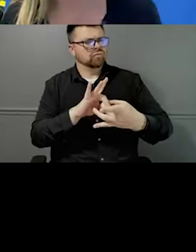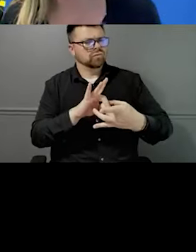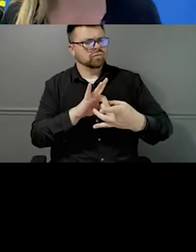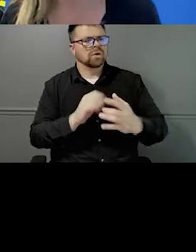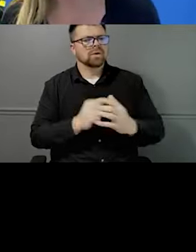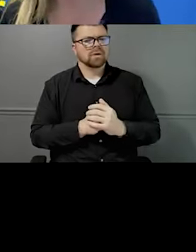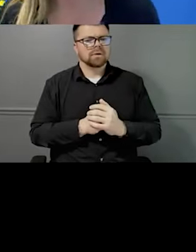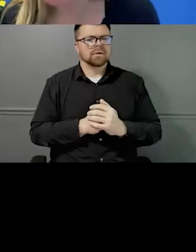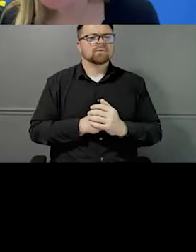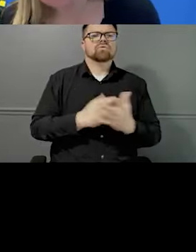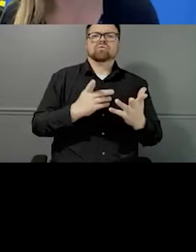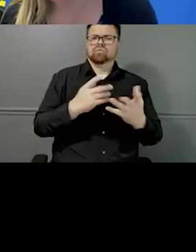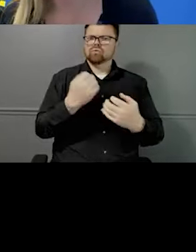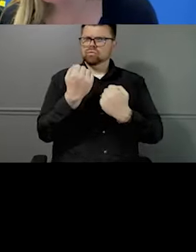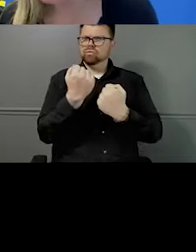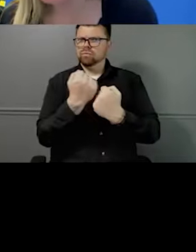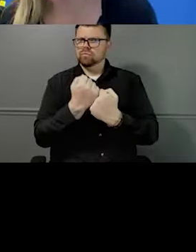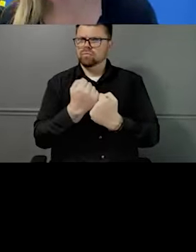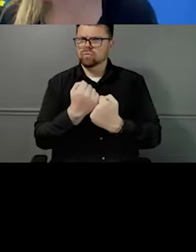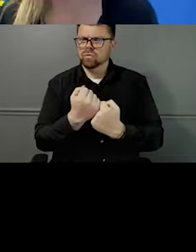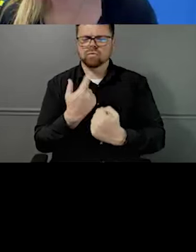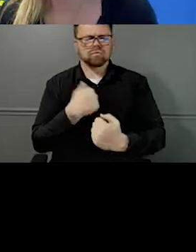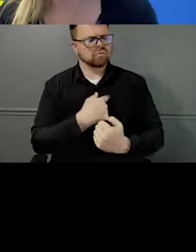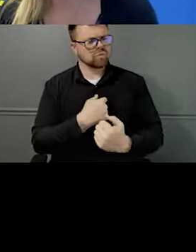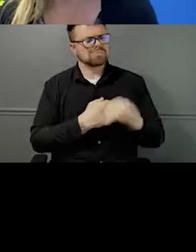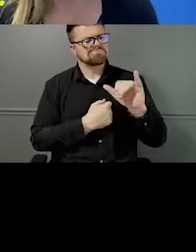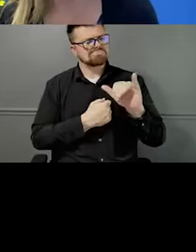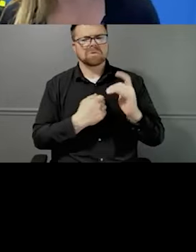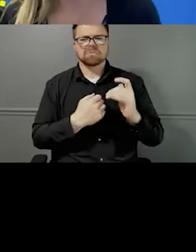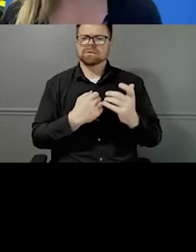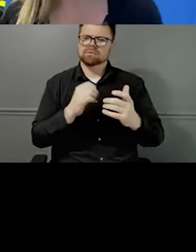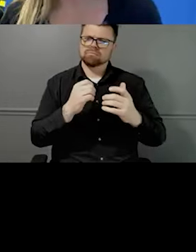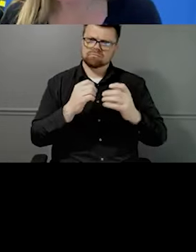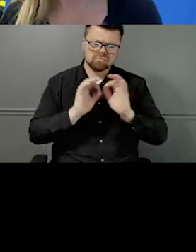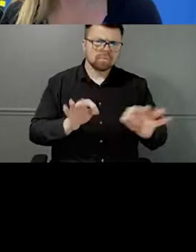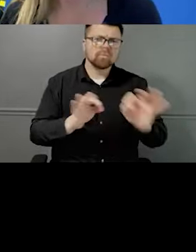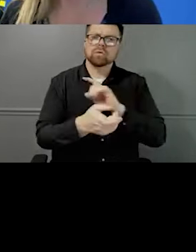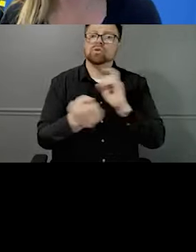we've made some pretty fundamental changes that we believe will be